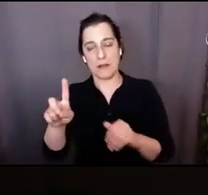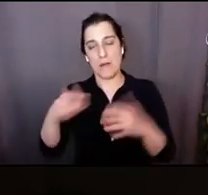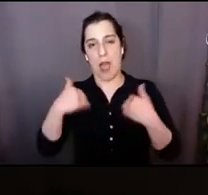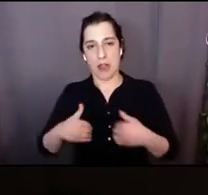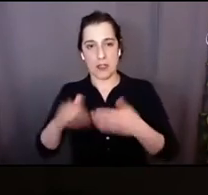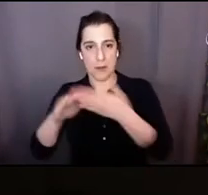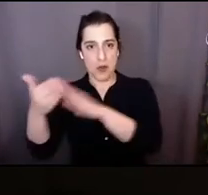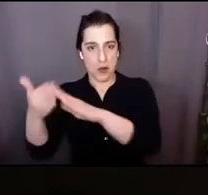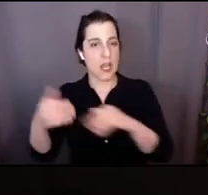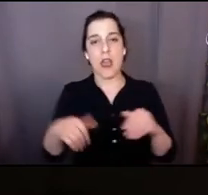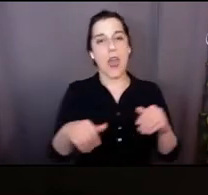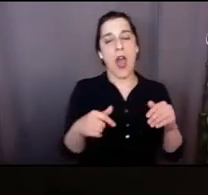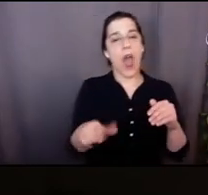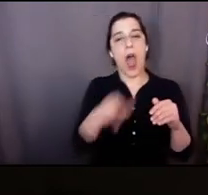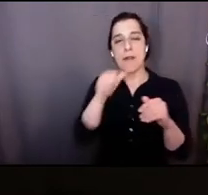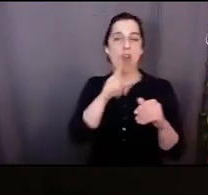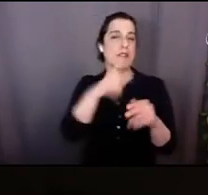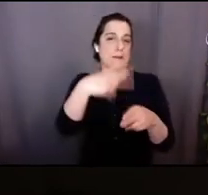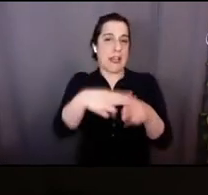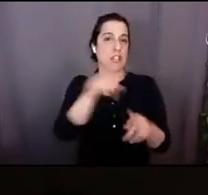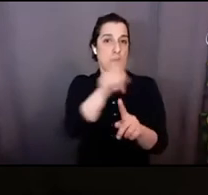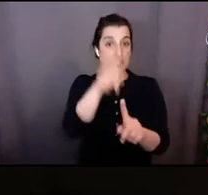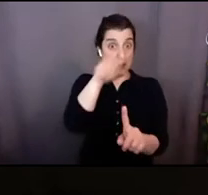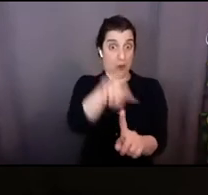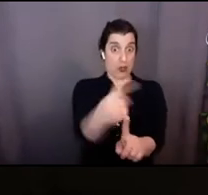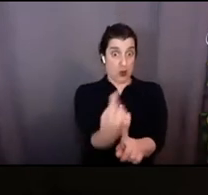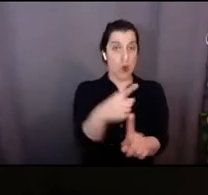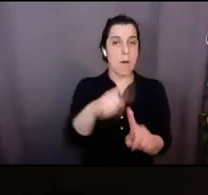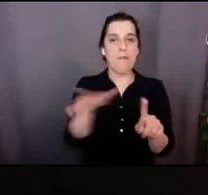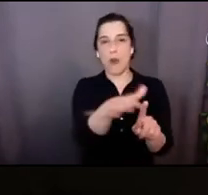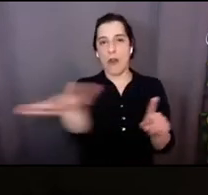just to kind of contextualize what we're doing is that I think that distinction